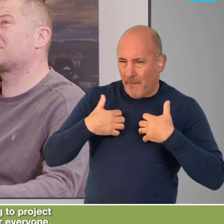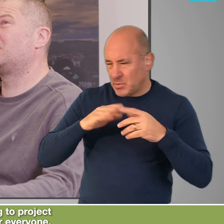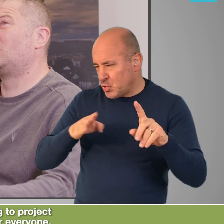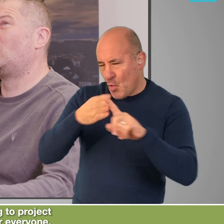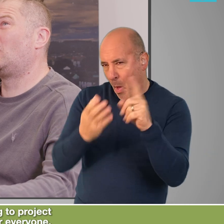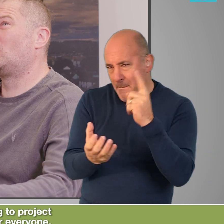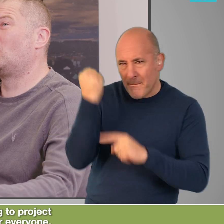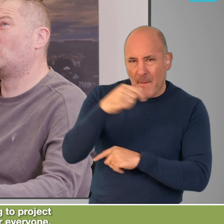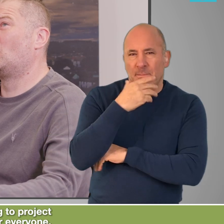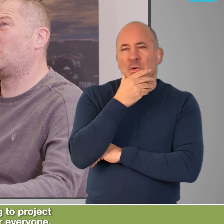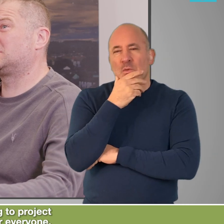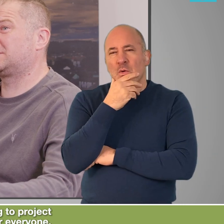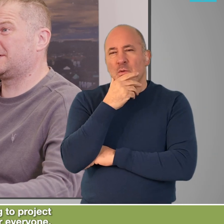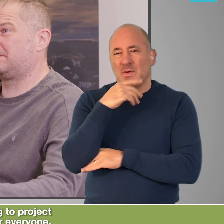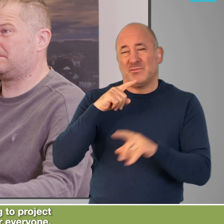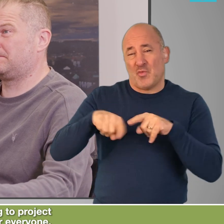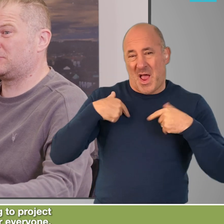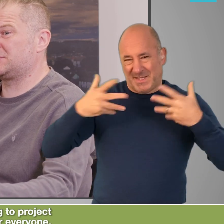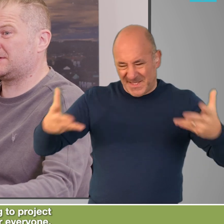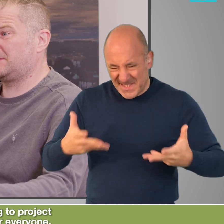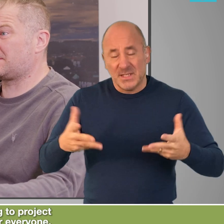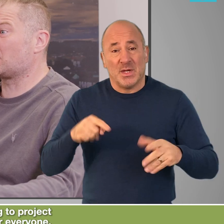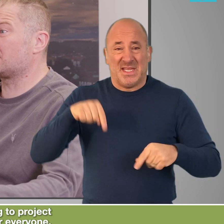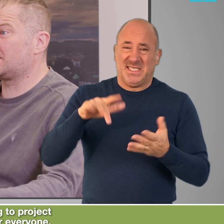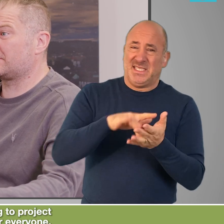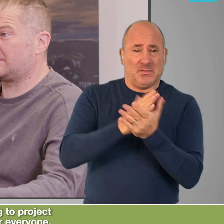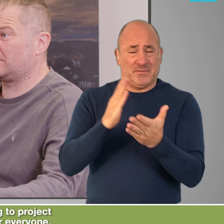So what we're trying to project here is our city is for everyone,